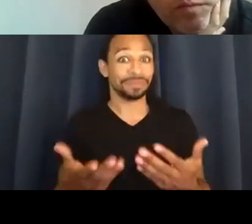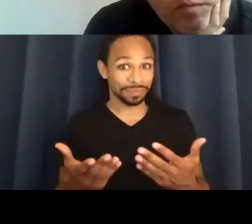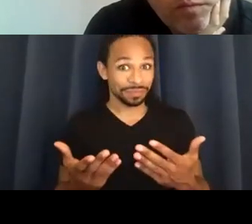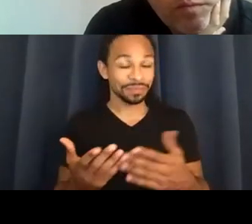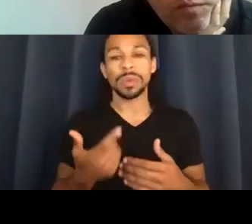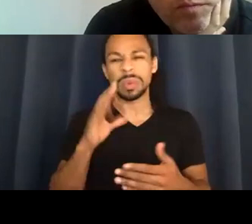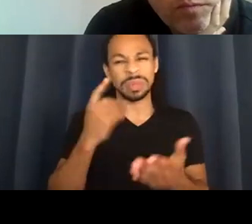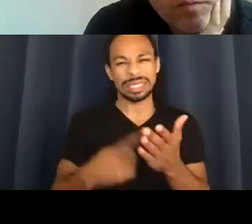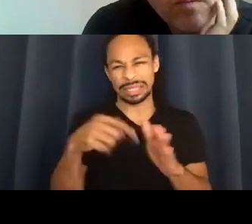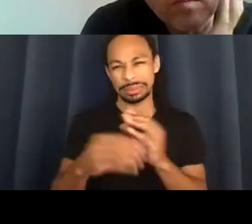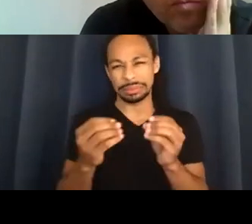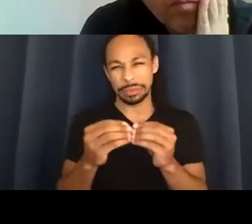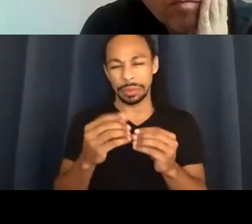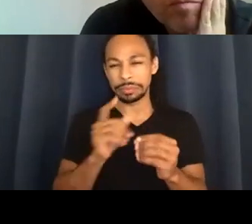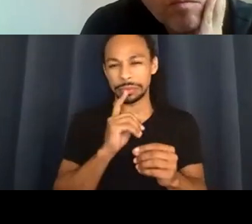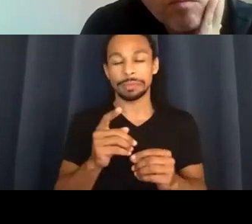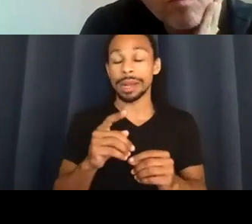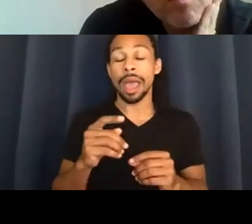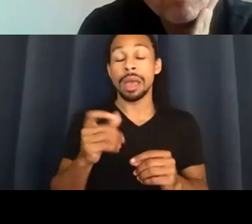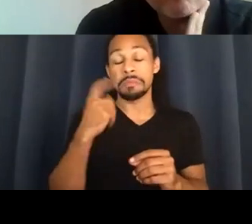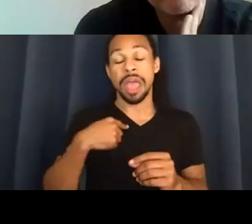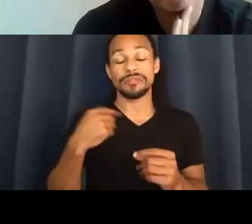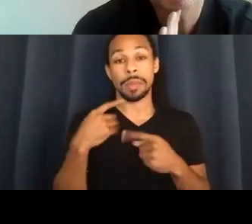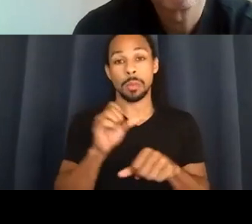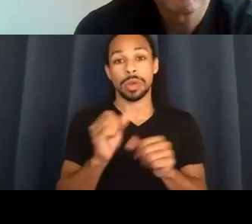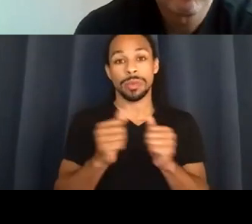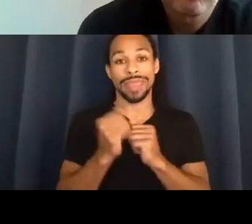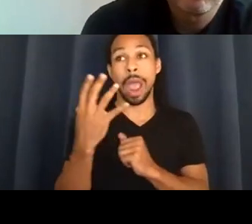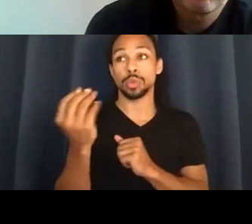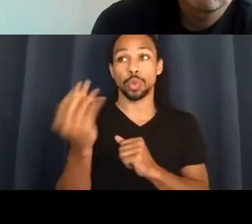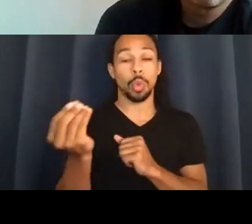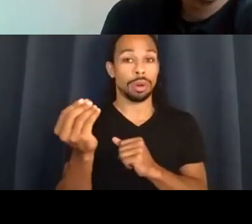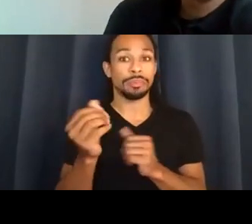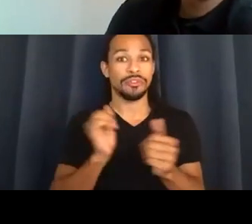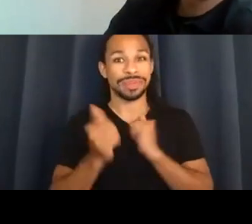18:11:32 with outdoor performances for years and so I have a lot of hope for the outdoor